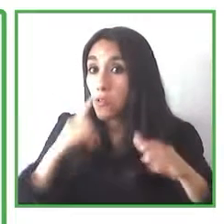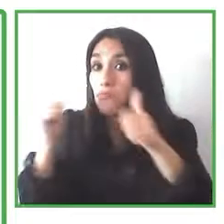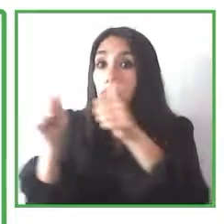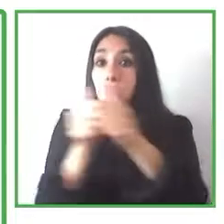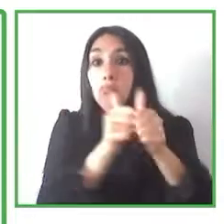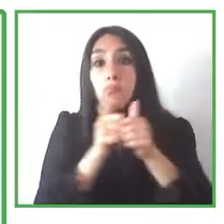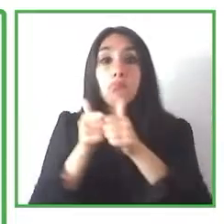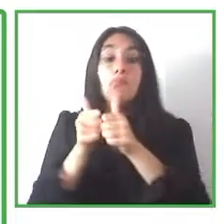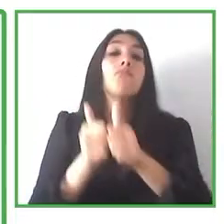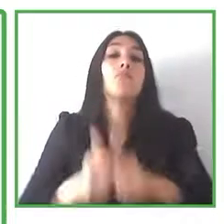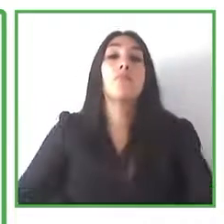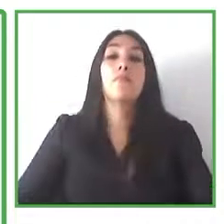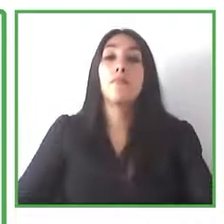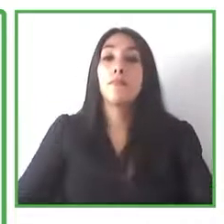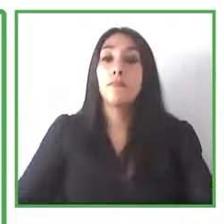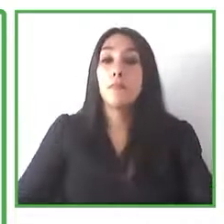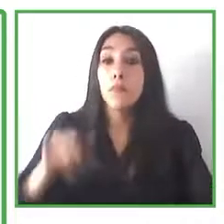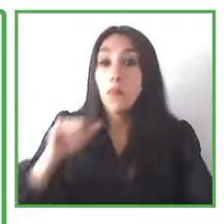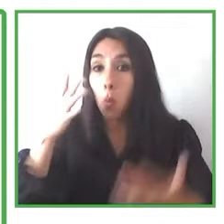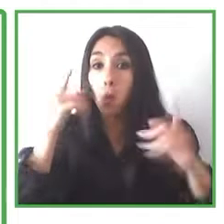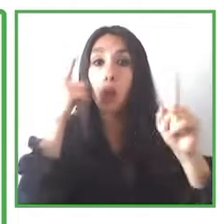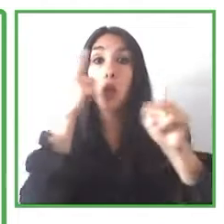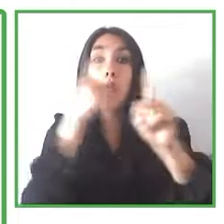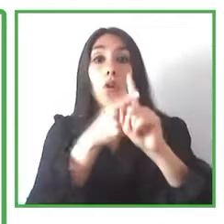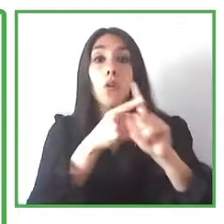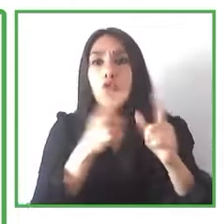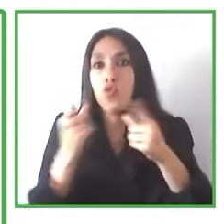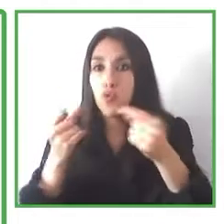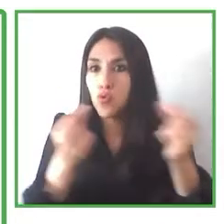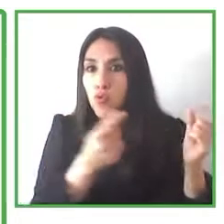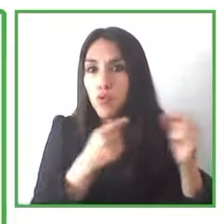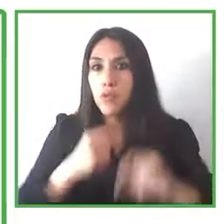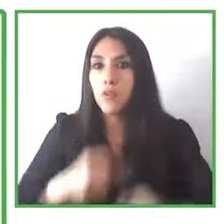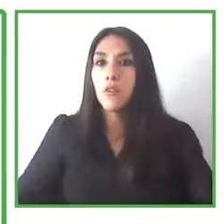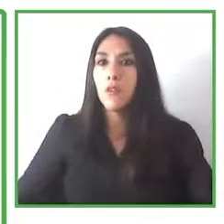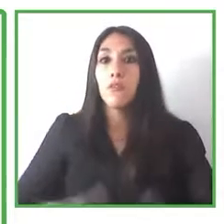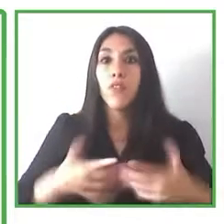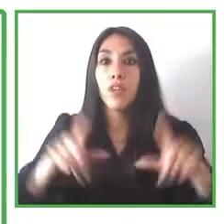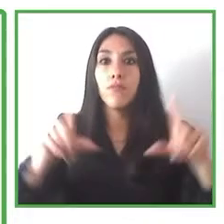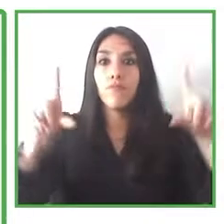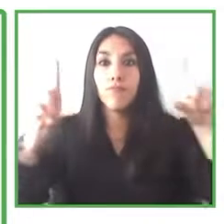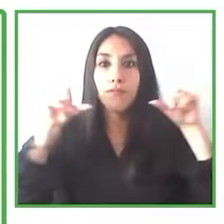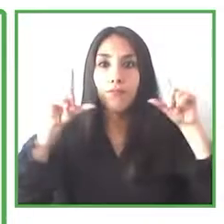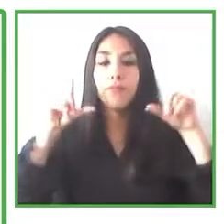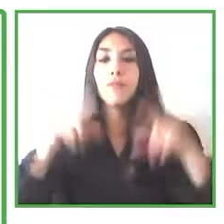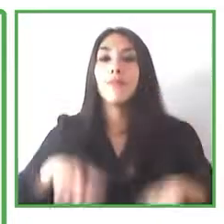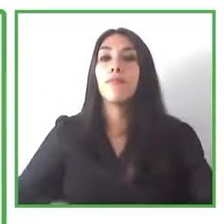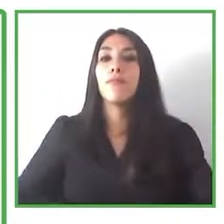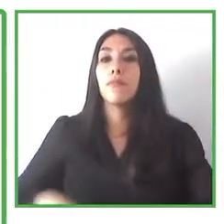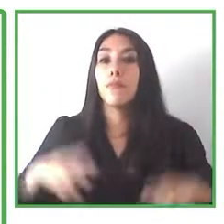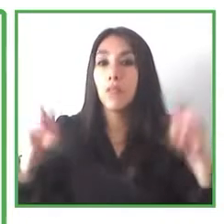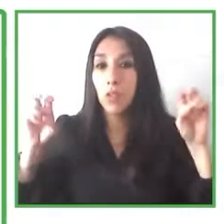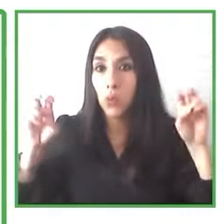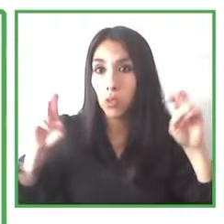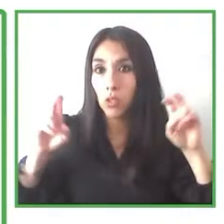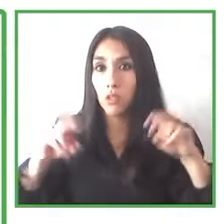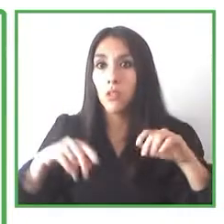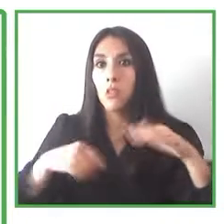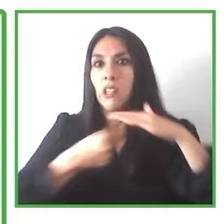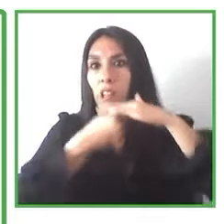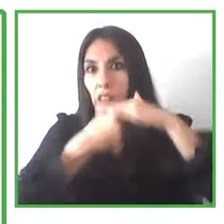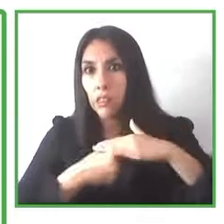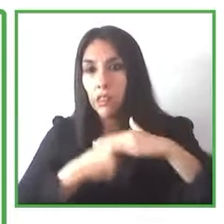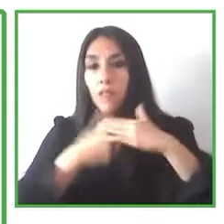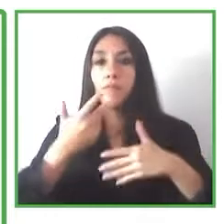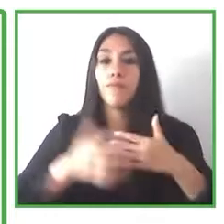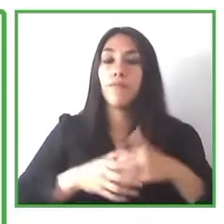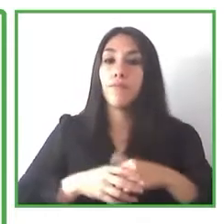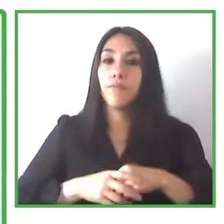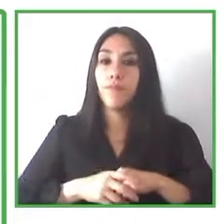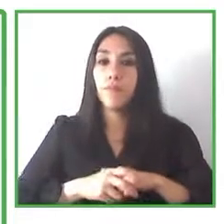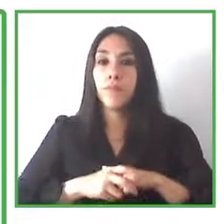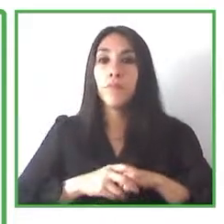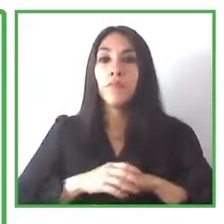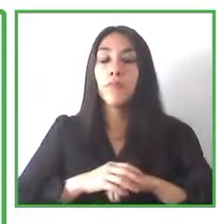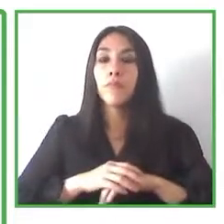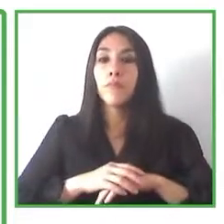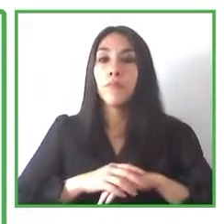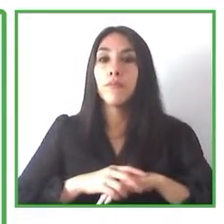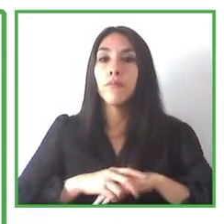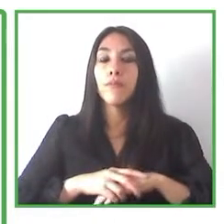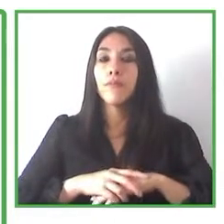The objective is to have a positive impact and overcome that digital exclusion and unemployment.